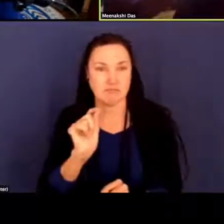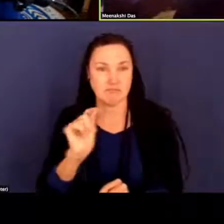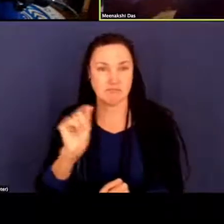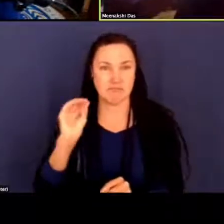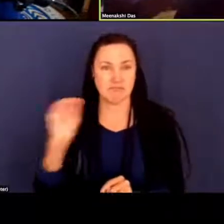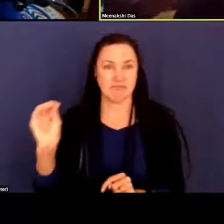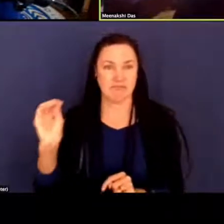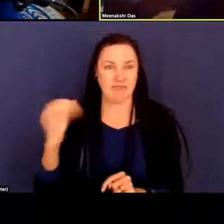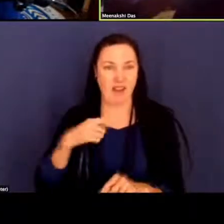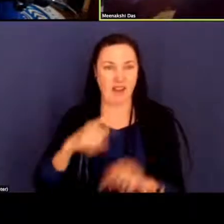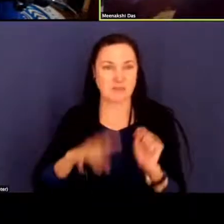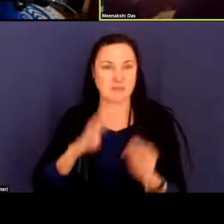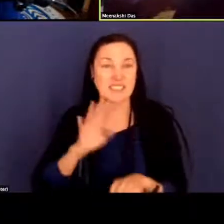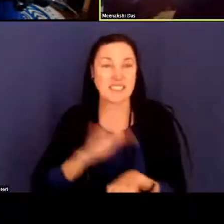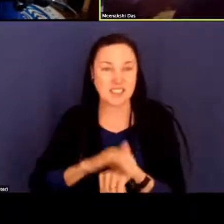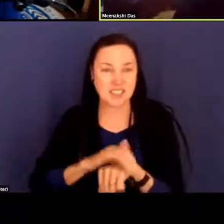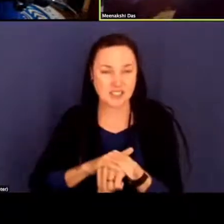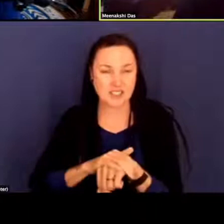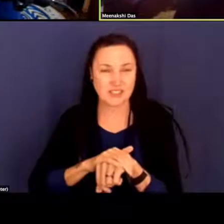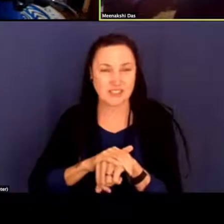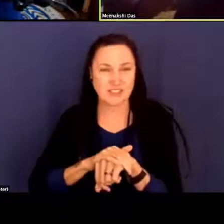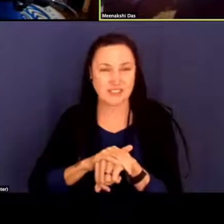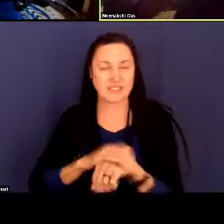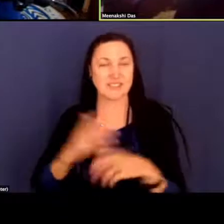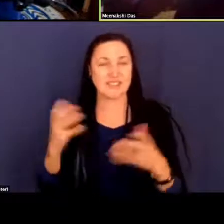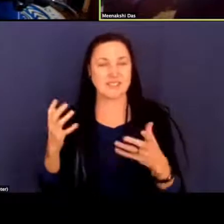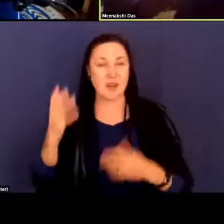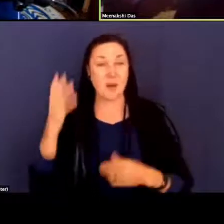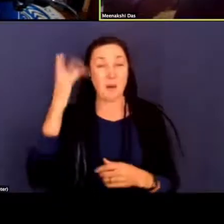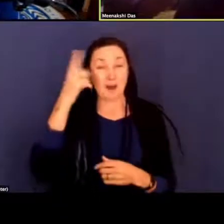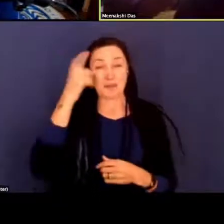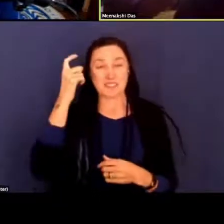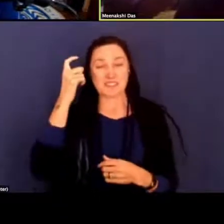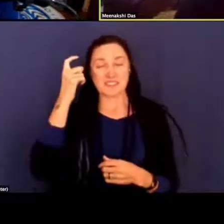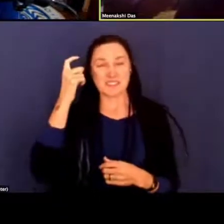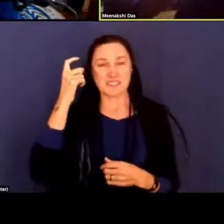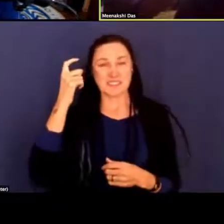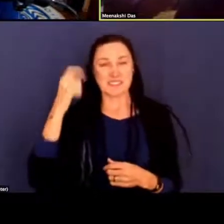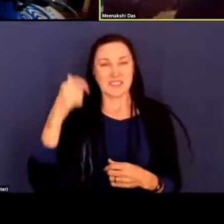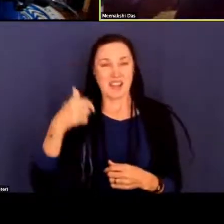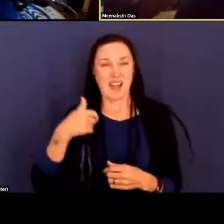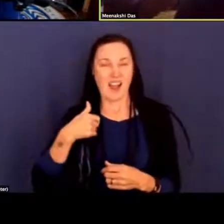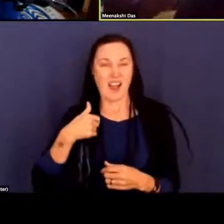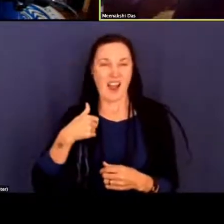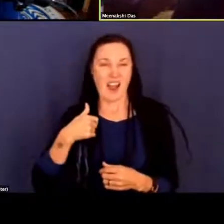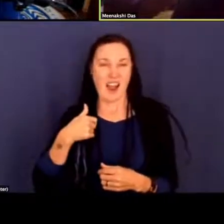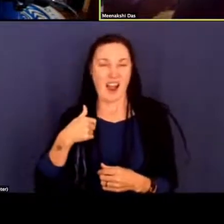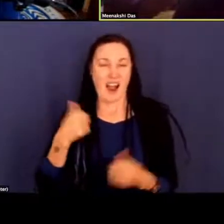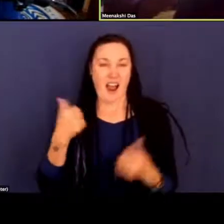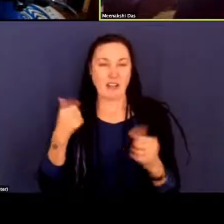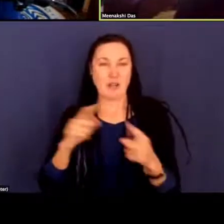English because I was trying to hide my stutter. So